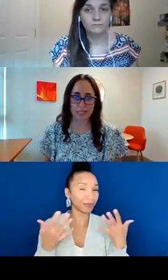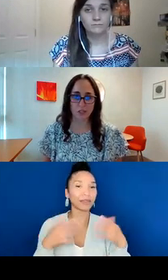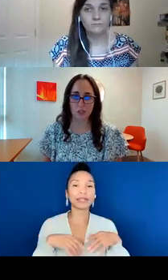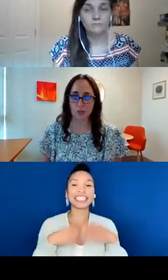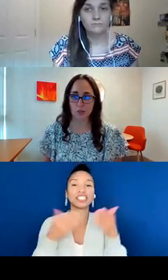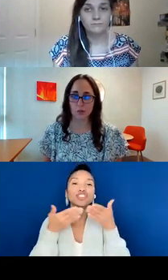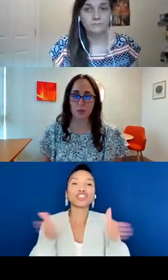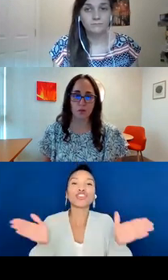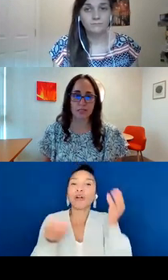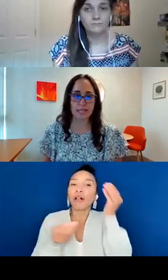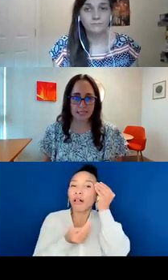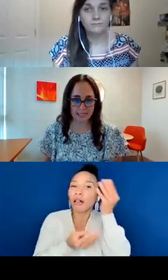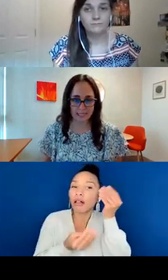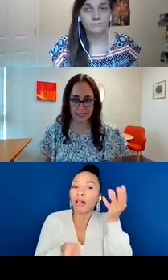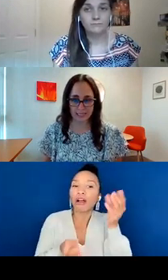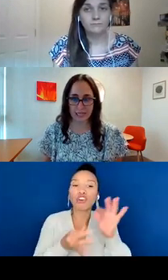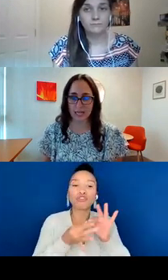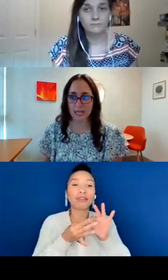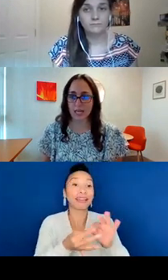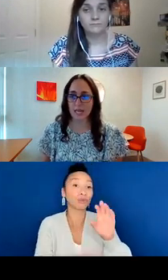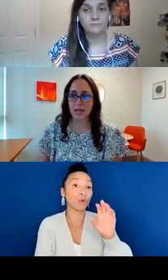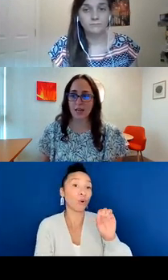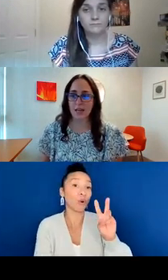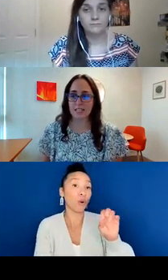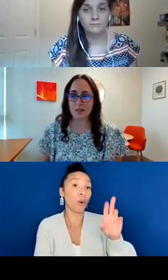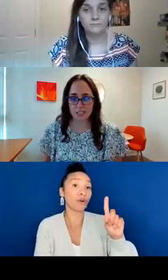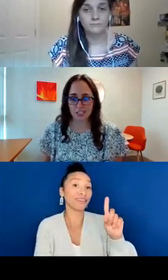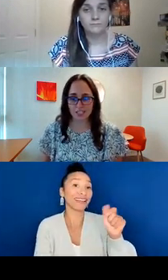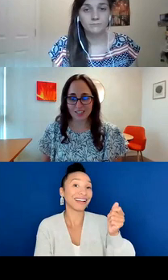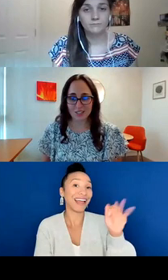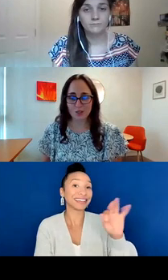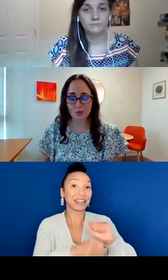related to COVID-19, as I mentioned,